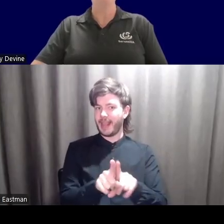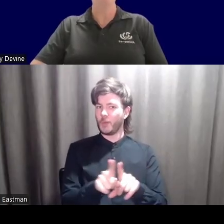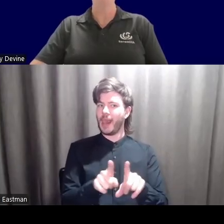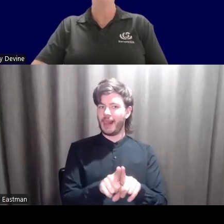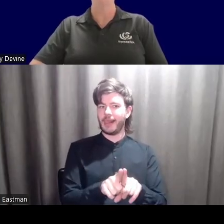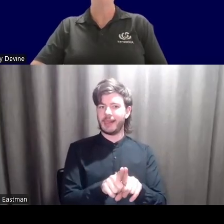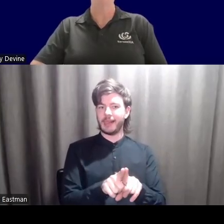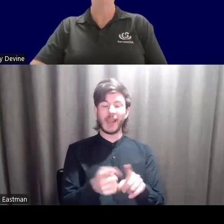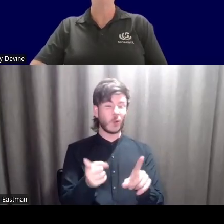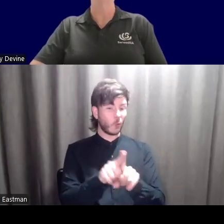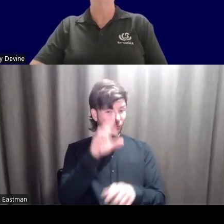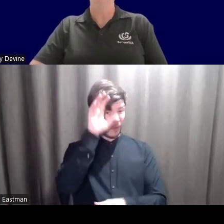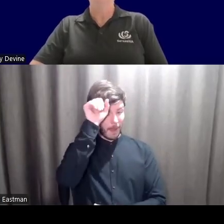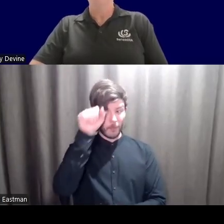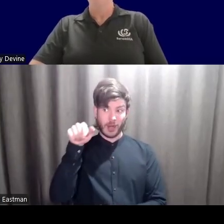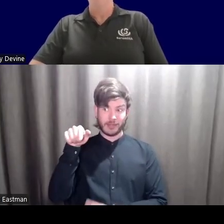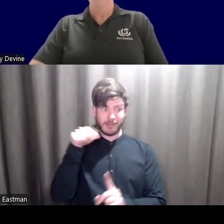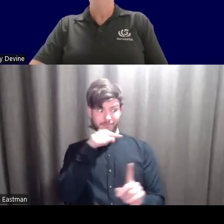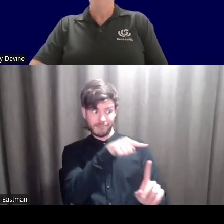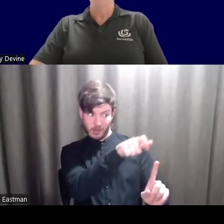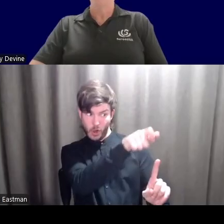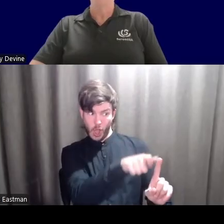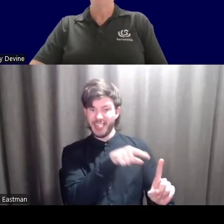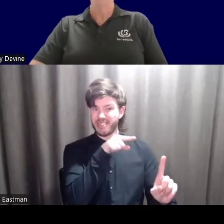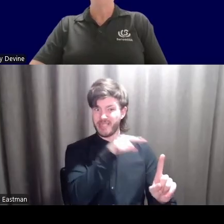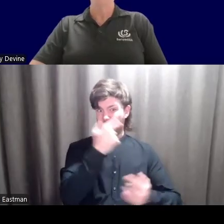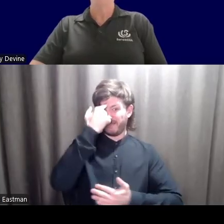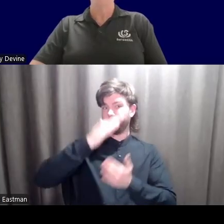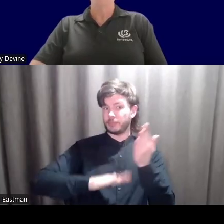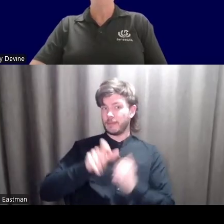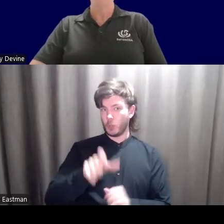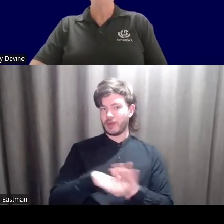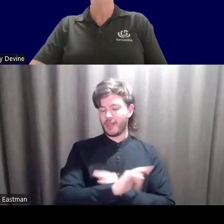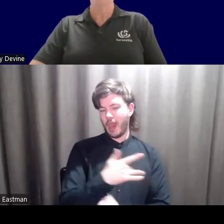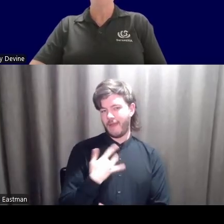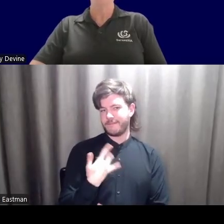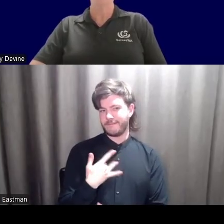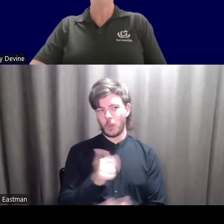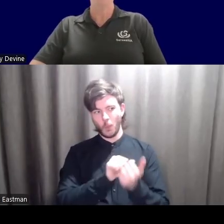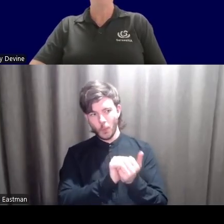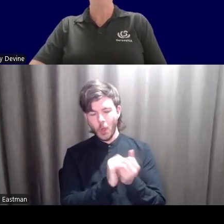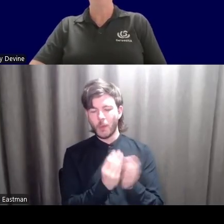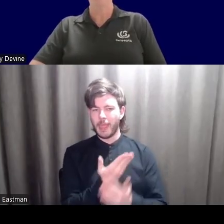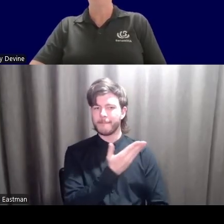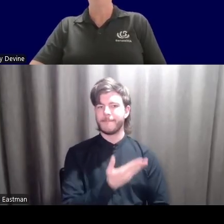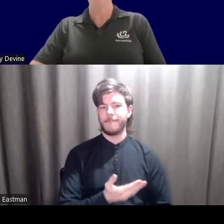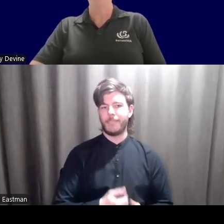their own life, so is their families. Working with them to identify what works, what doesn't work,